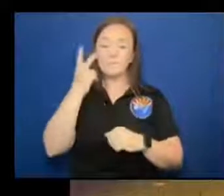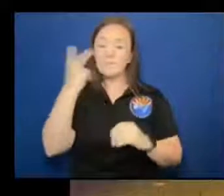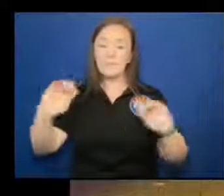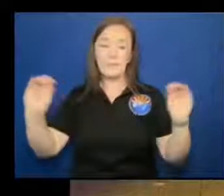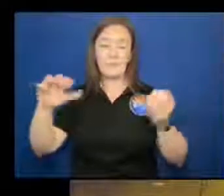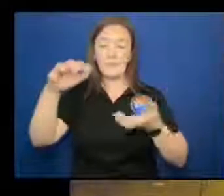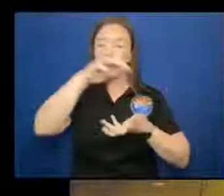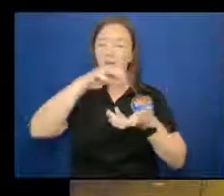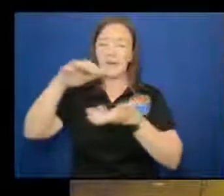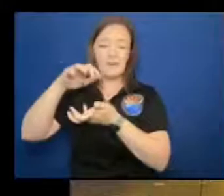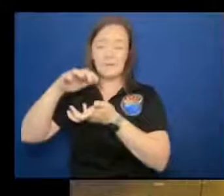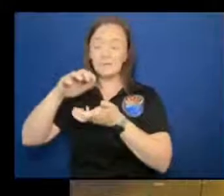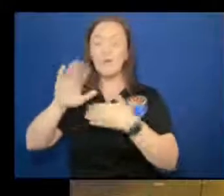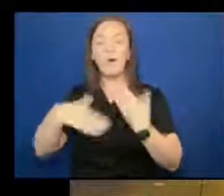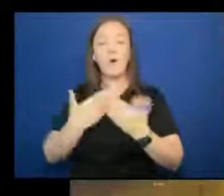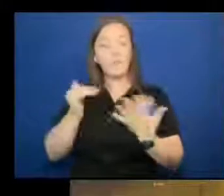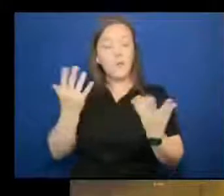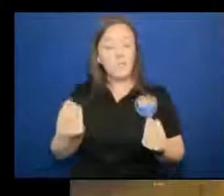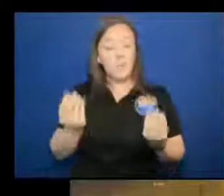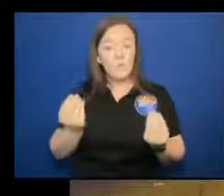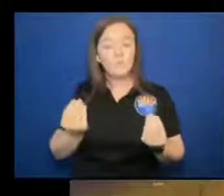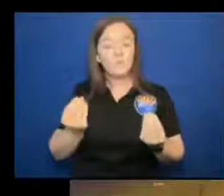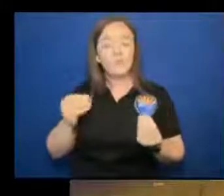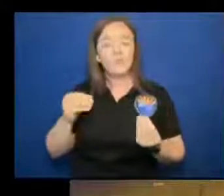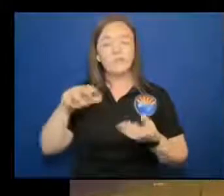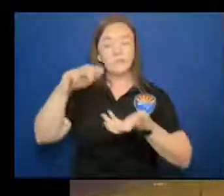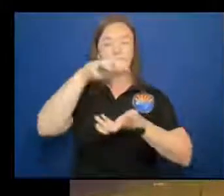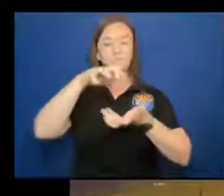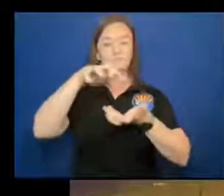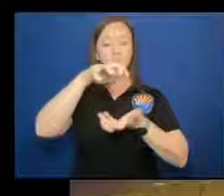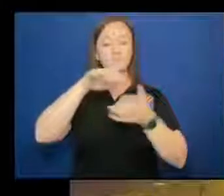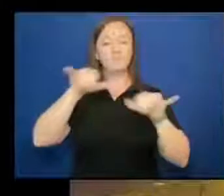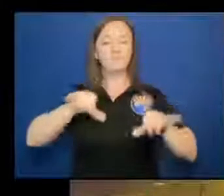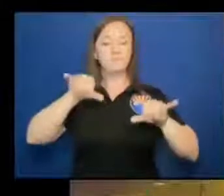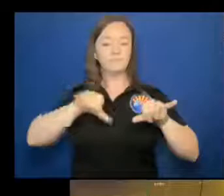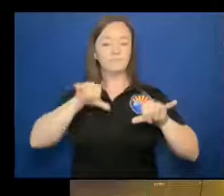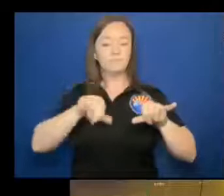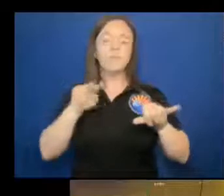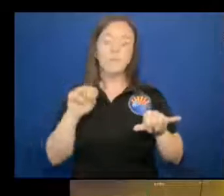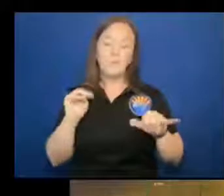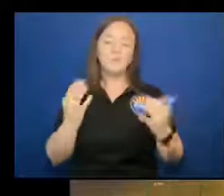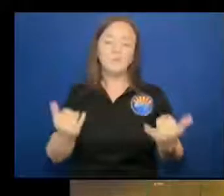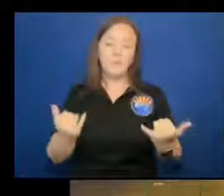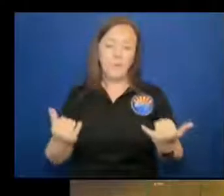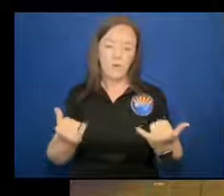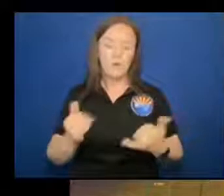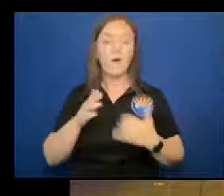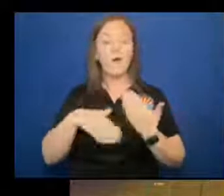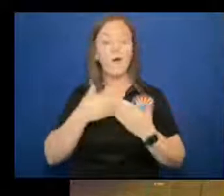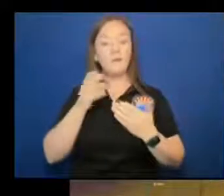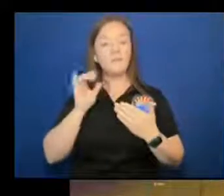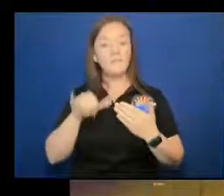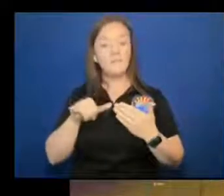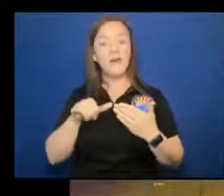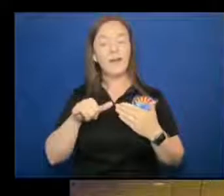THE PART I WANT TO REINFORCE WITH Y'ALL AND THINK ABOUT WHAT YOUR COMMUNICATION PLAN WILL BE AND THINK ABOUT